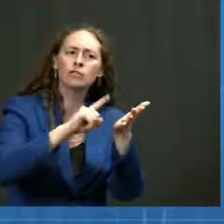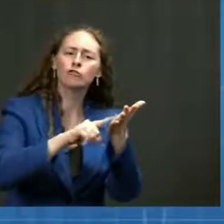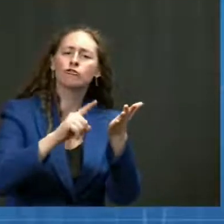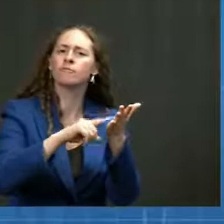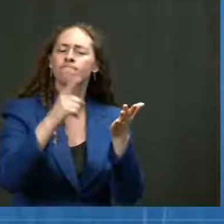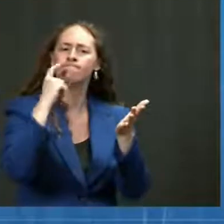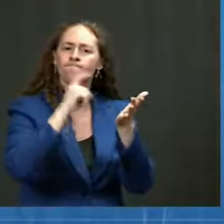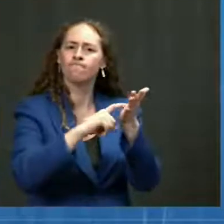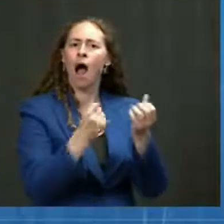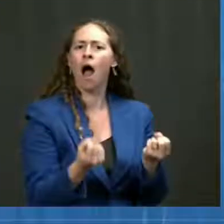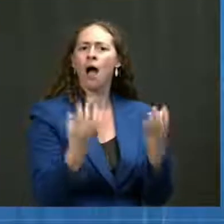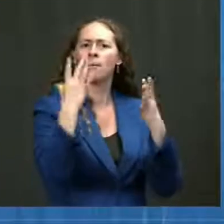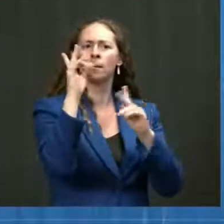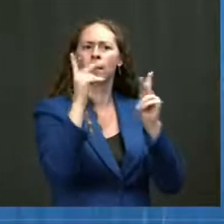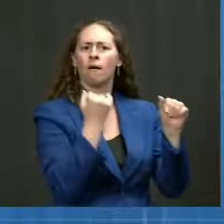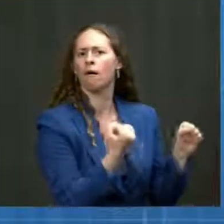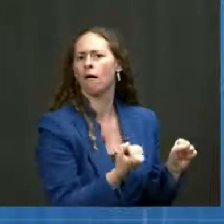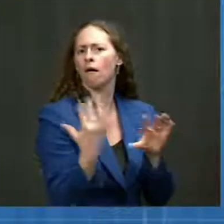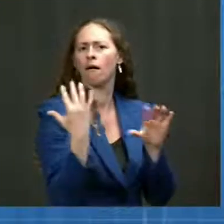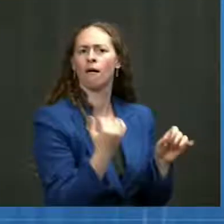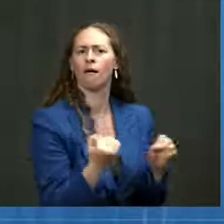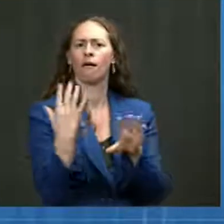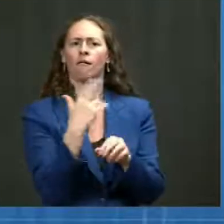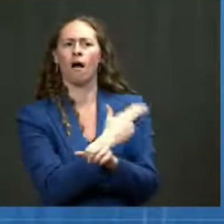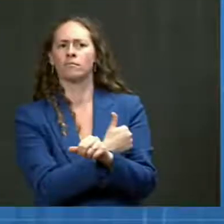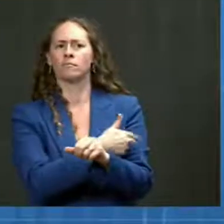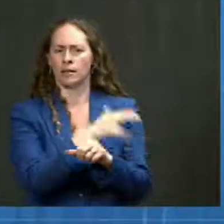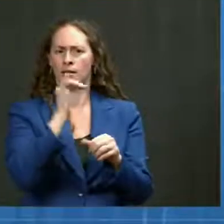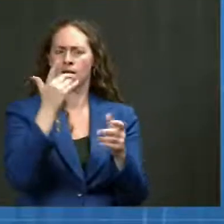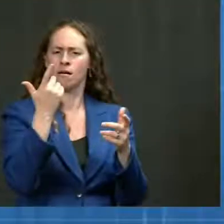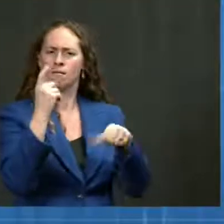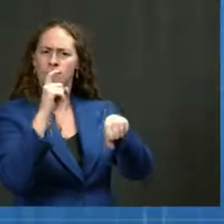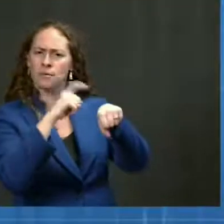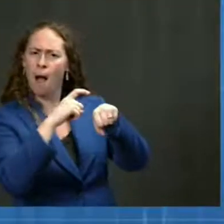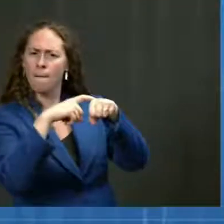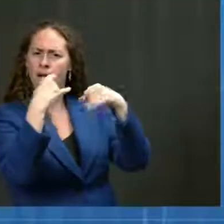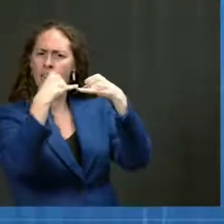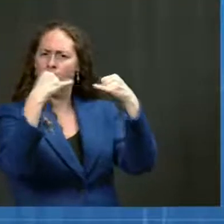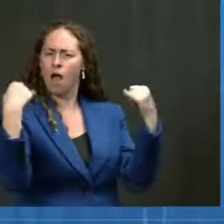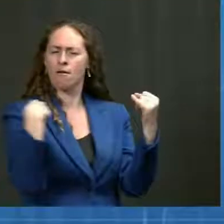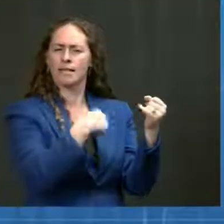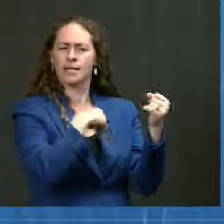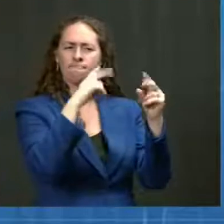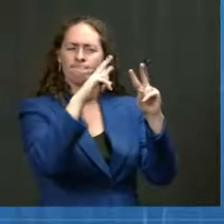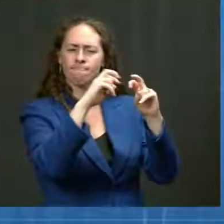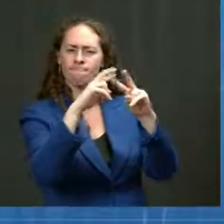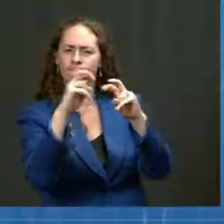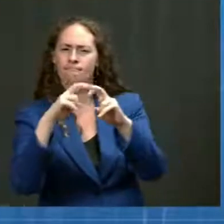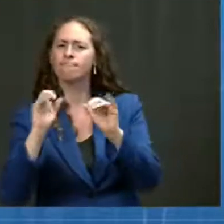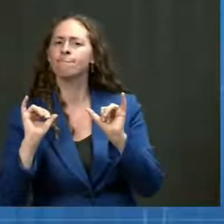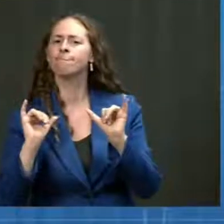HOSPITALIZATIONS EARLY AFTER VACCINATION, WITHIN 2 TO 12 WEEKS AND BETWEEN 13 AND 24